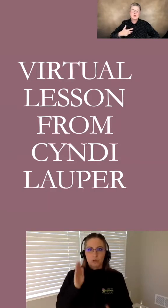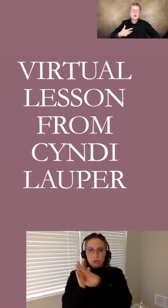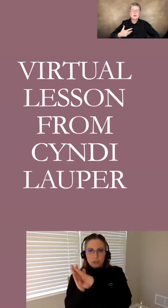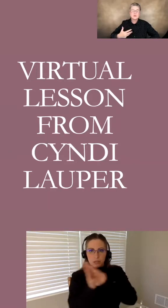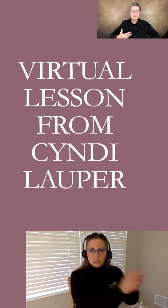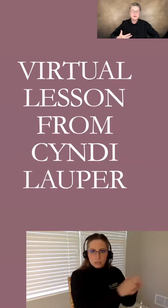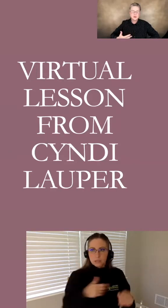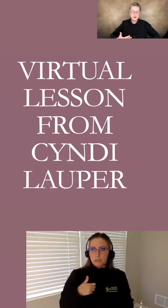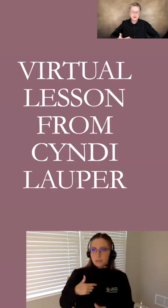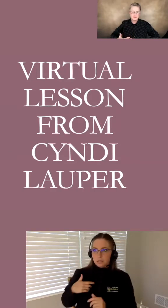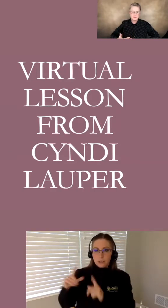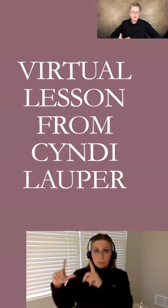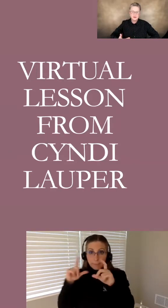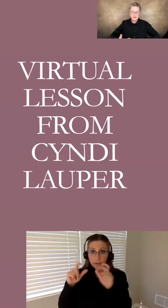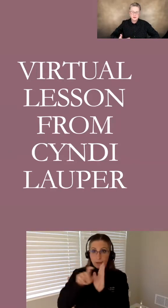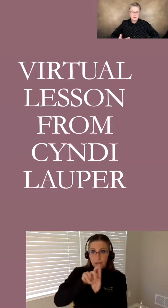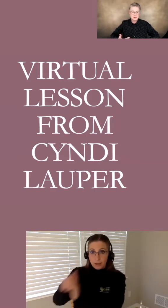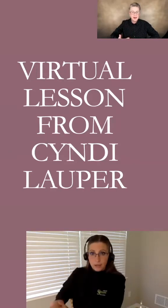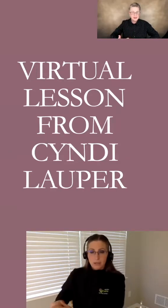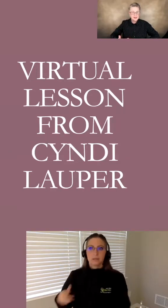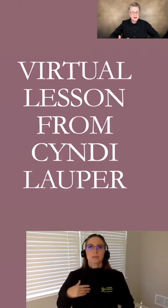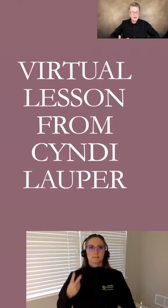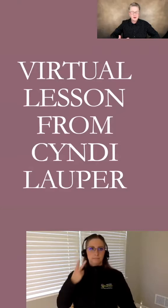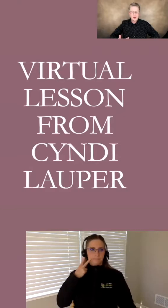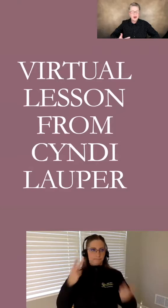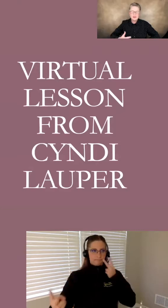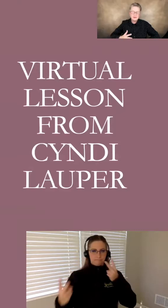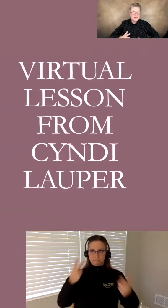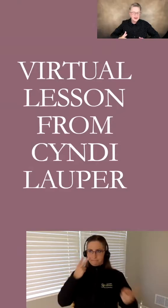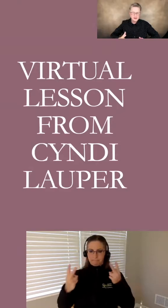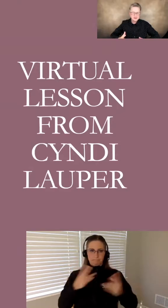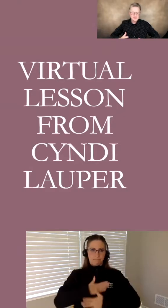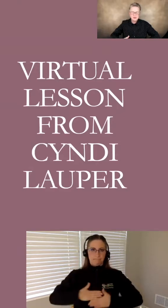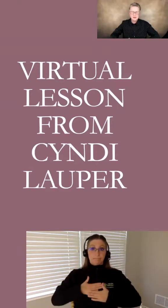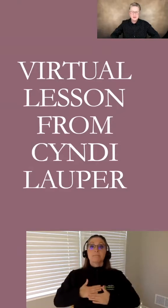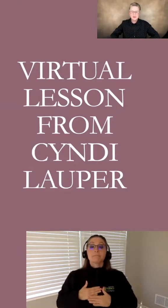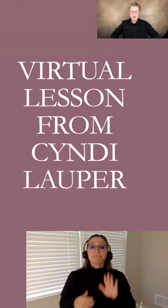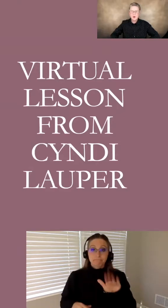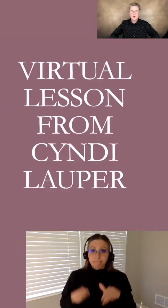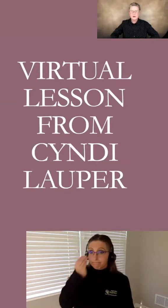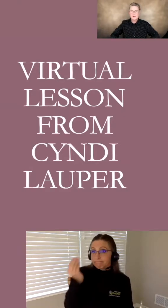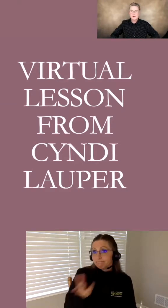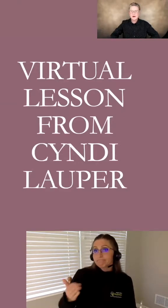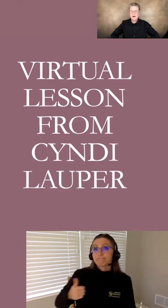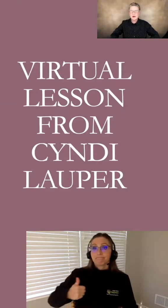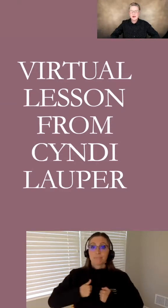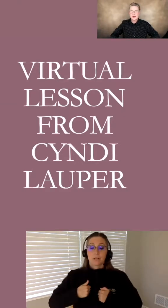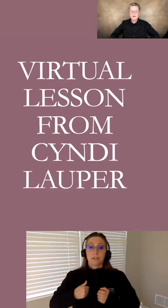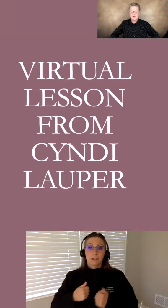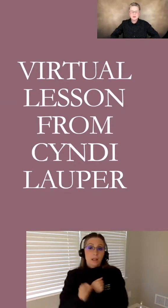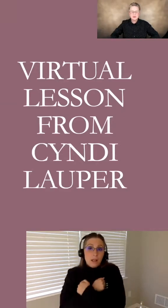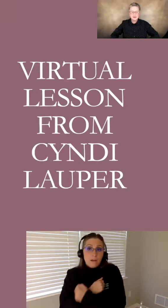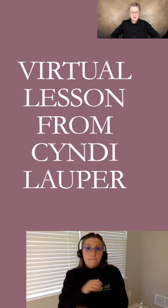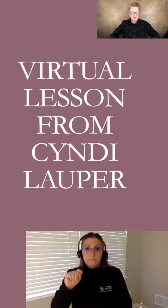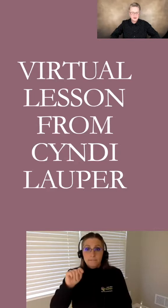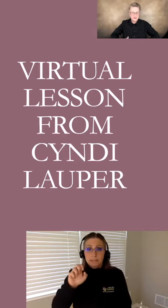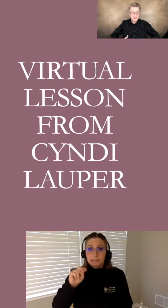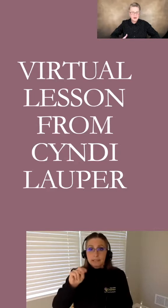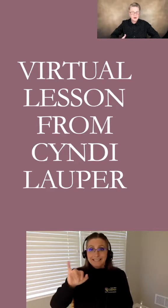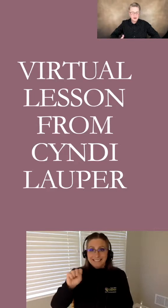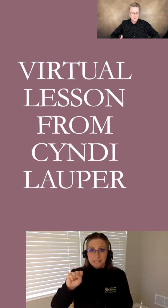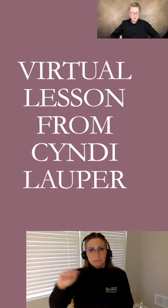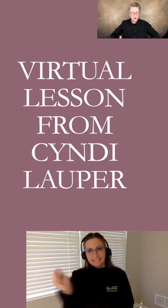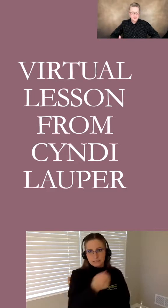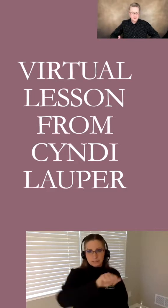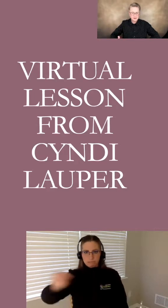going to enjoy it, so the last time . . . I love tennis, usually every year I go to the